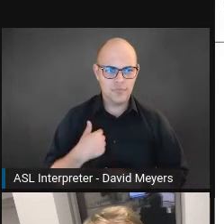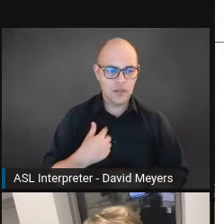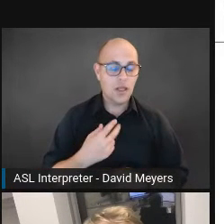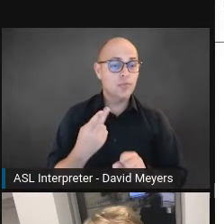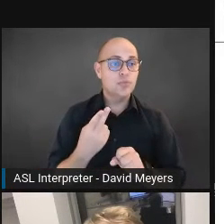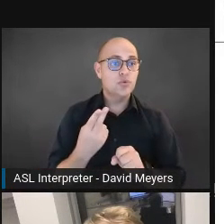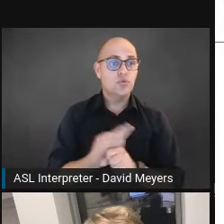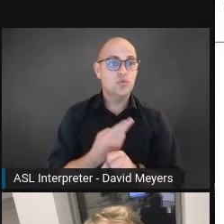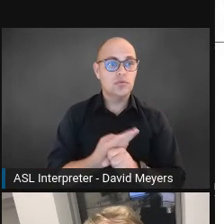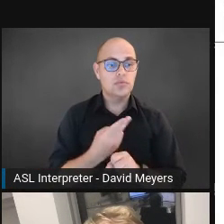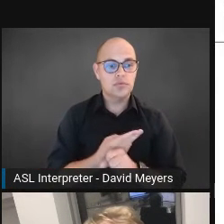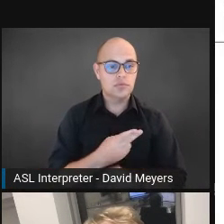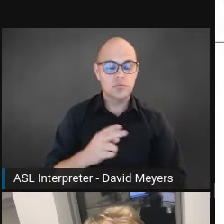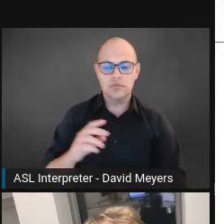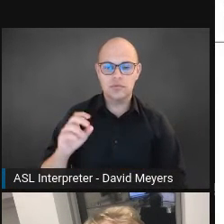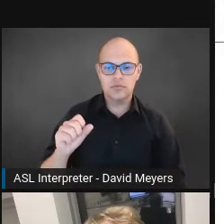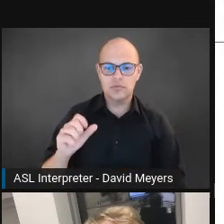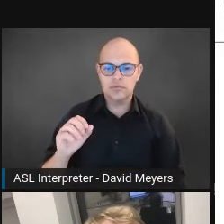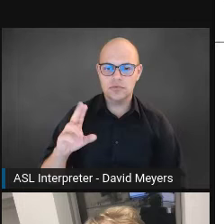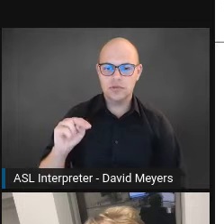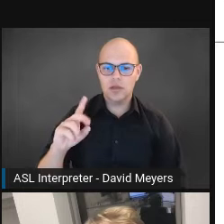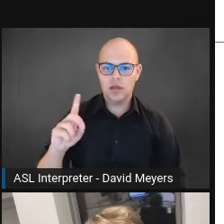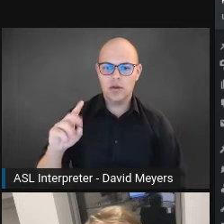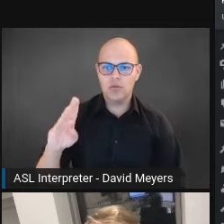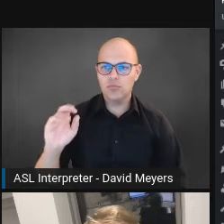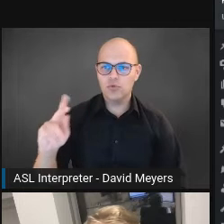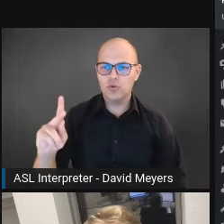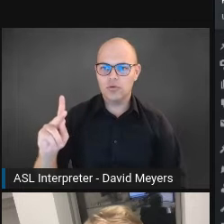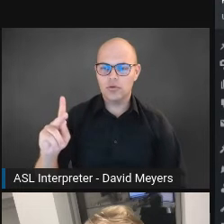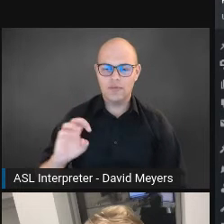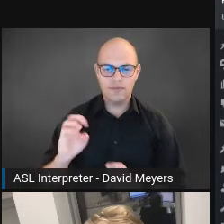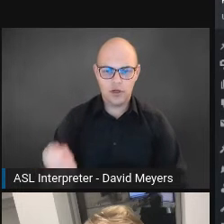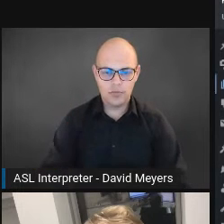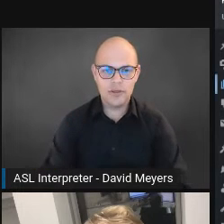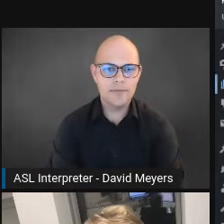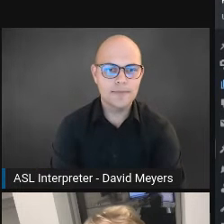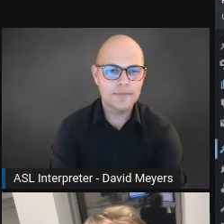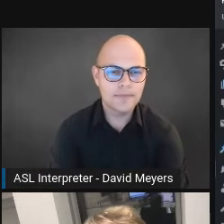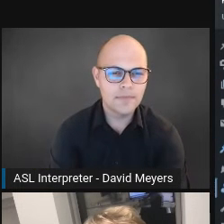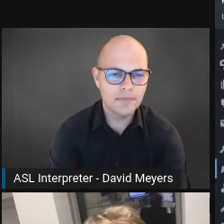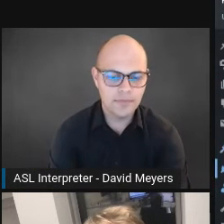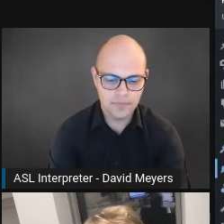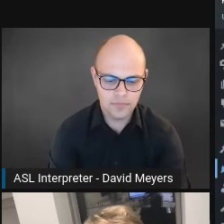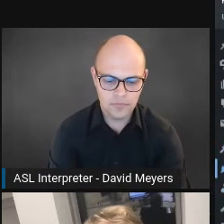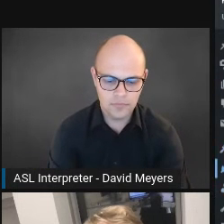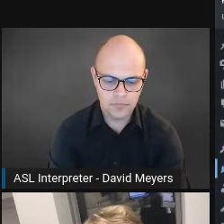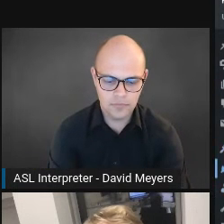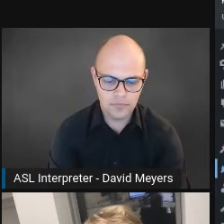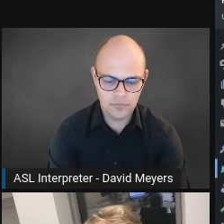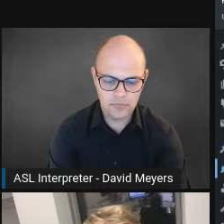Let's go to the admin panel and plugins.